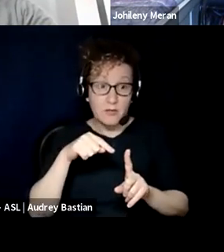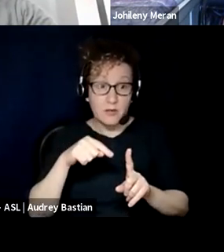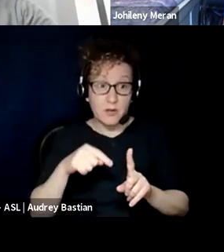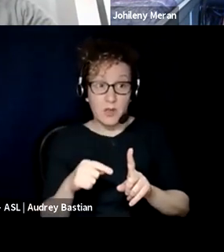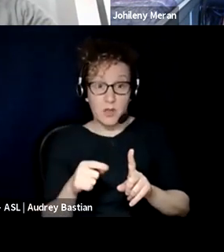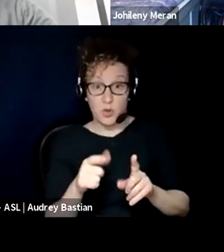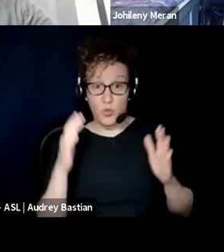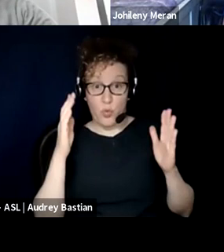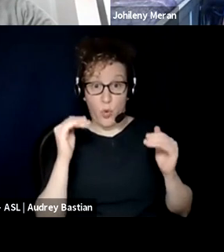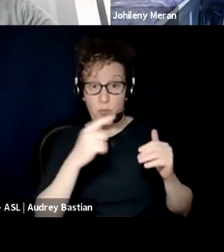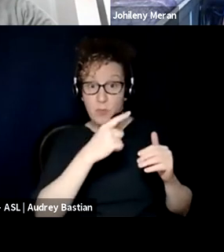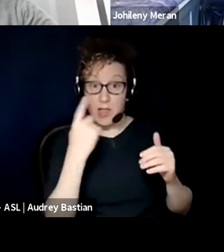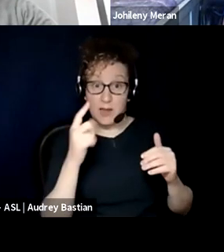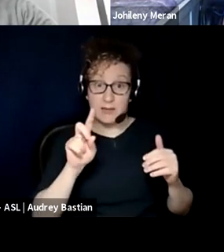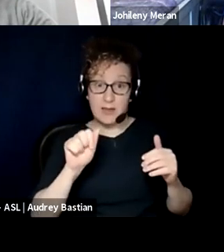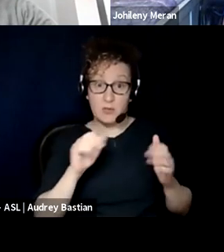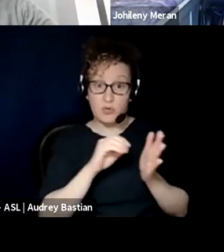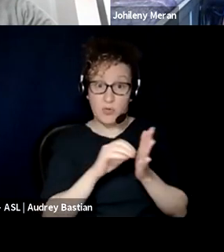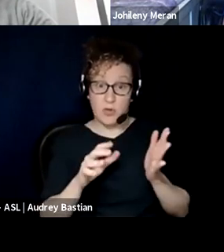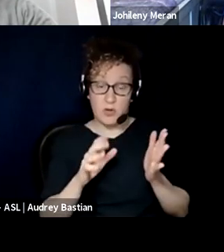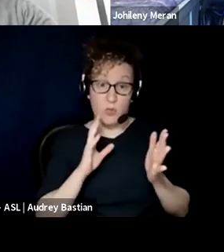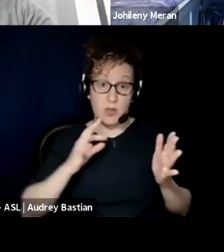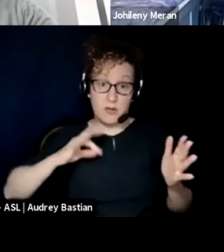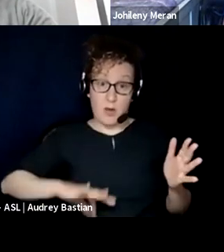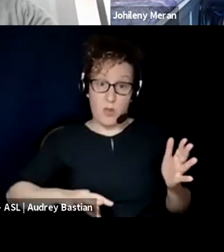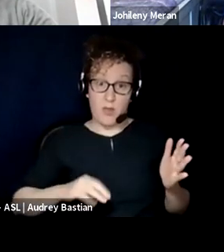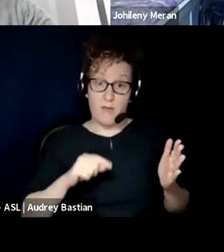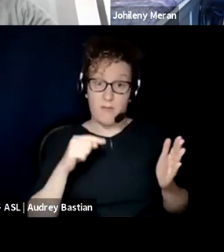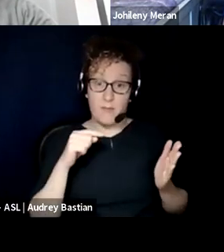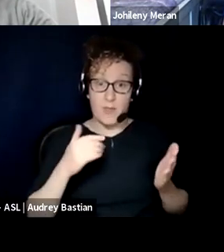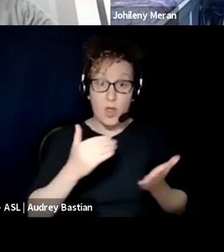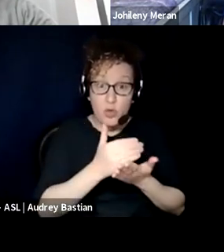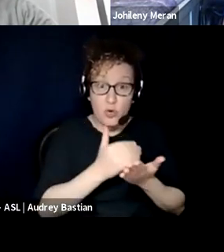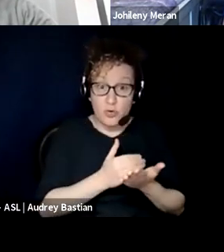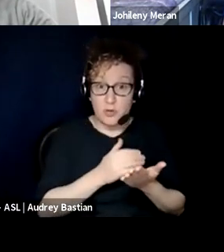hope a Black disabled student will take away from this discussion, as well as one suggestion